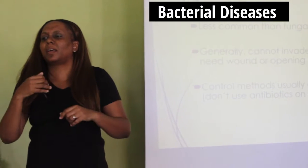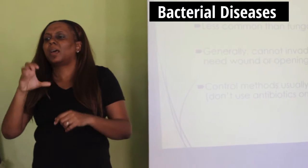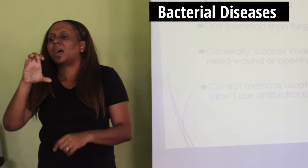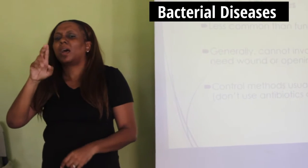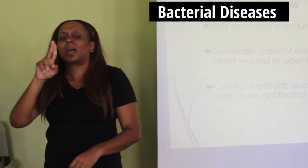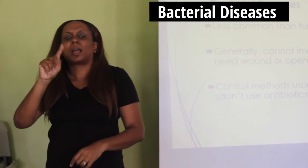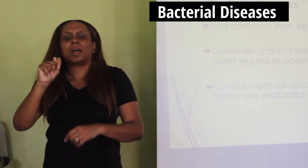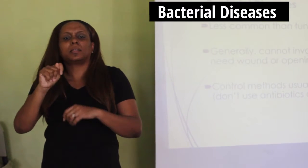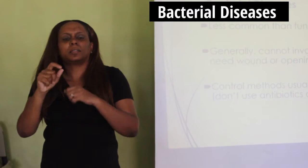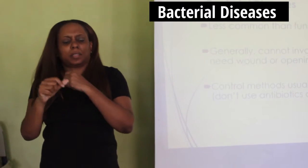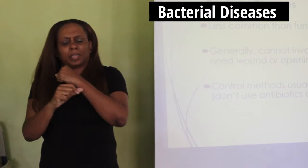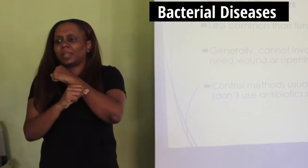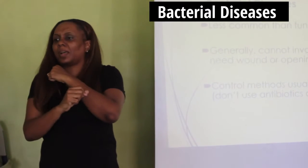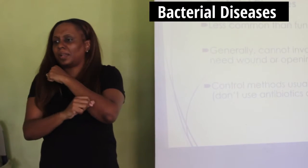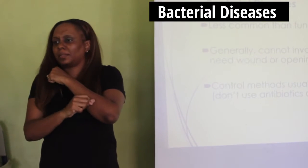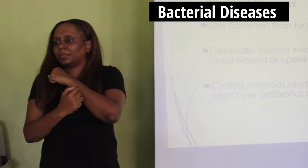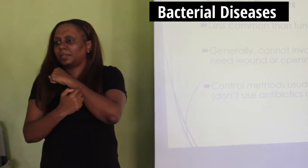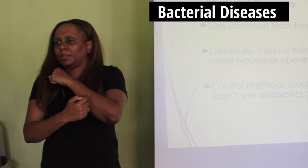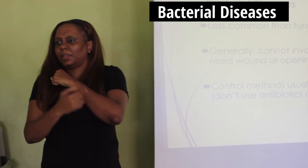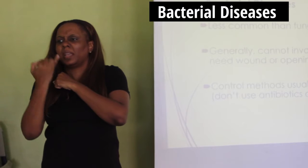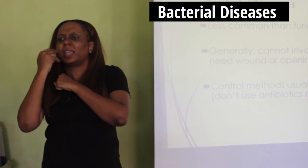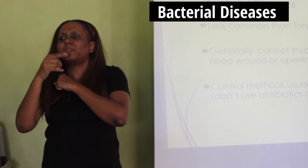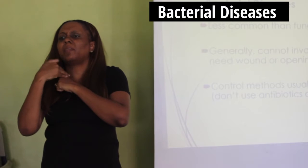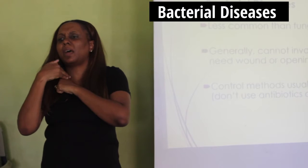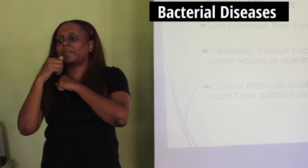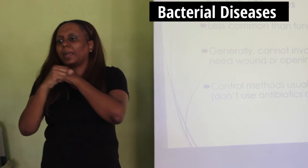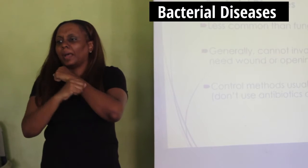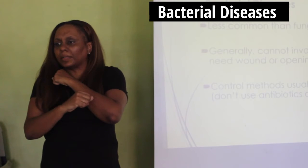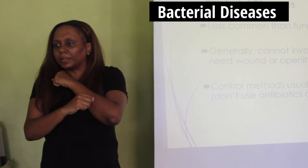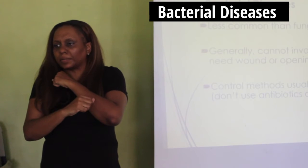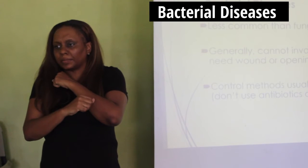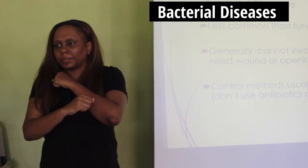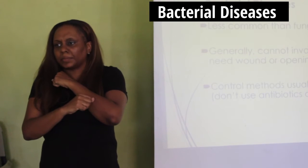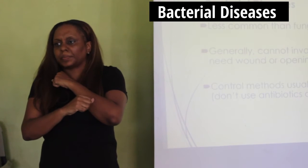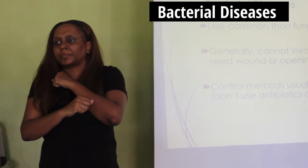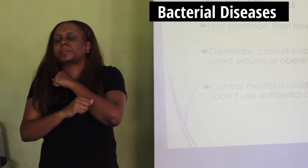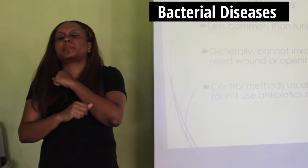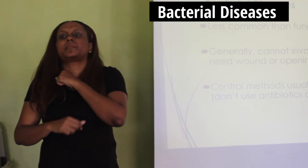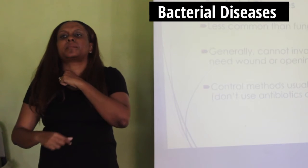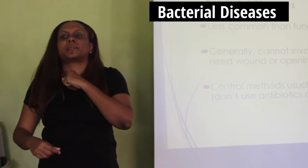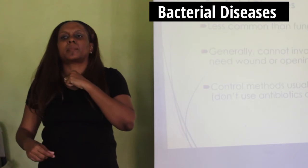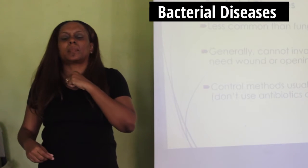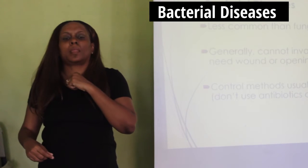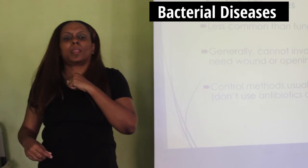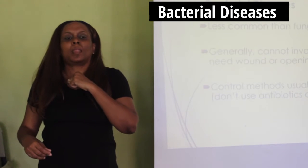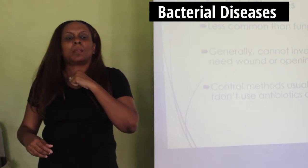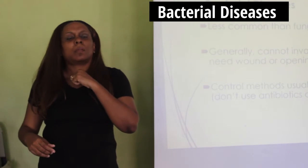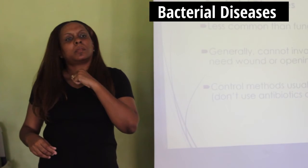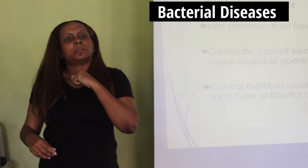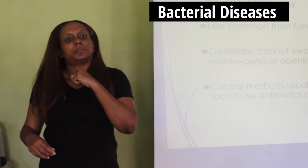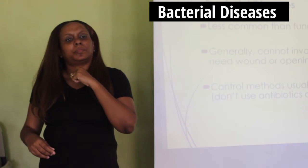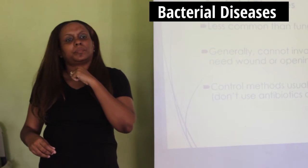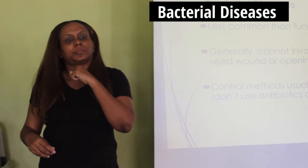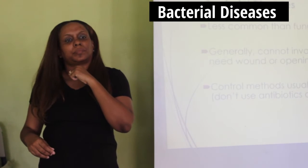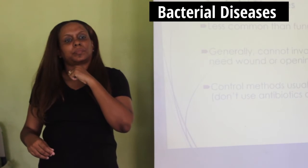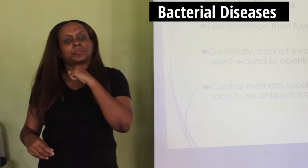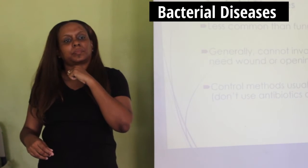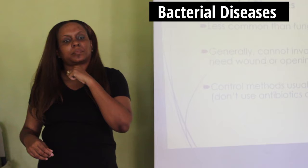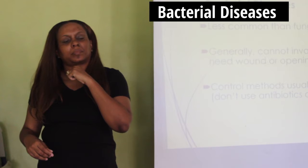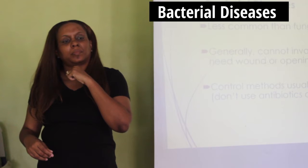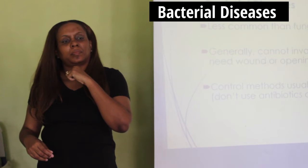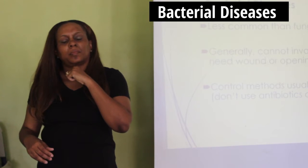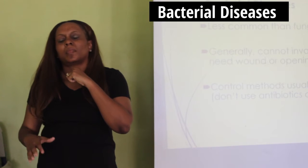and the the the pathogen are they the carrier goes in and defects the whole fruit so the